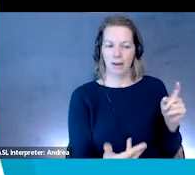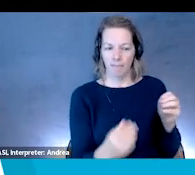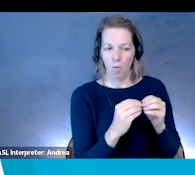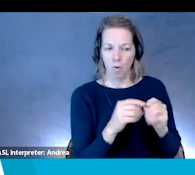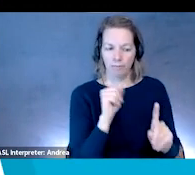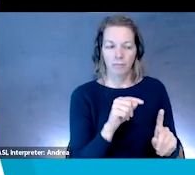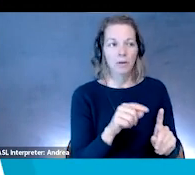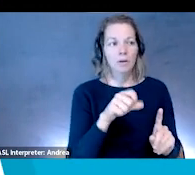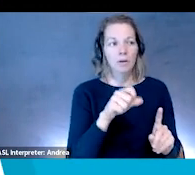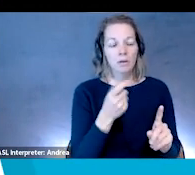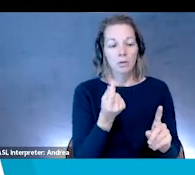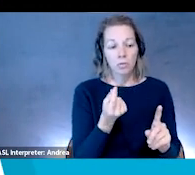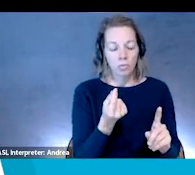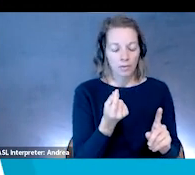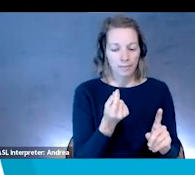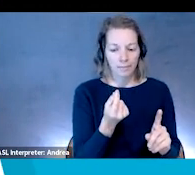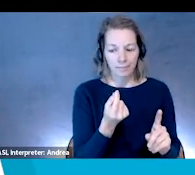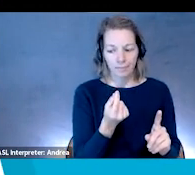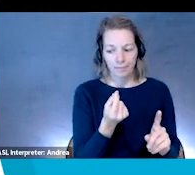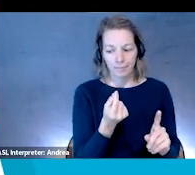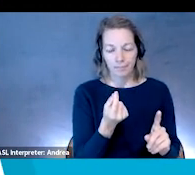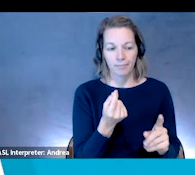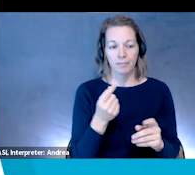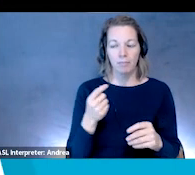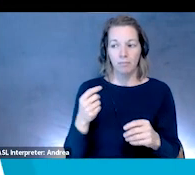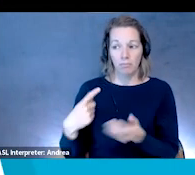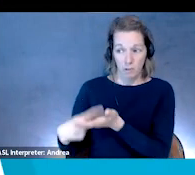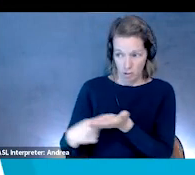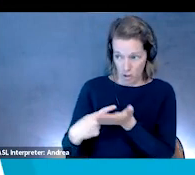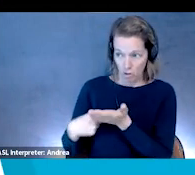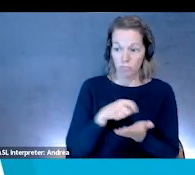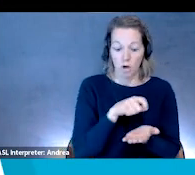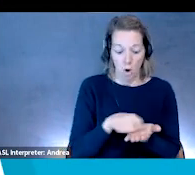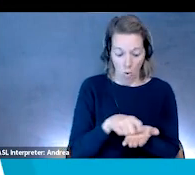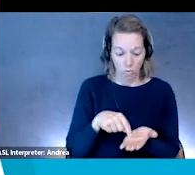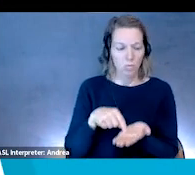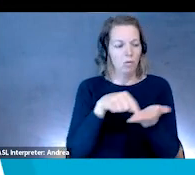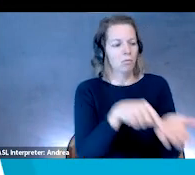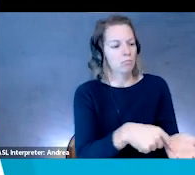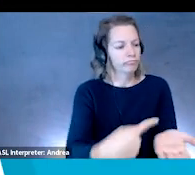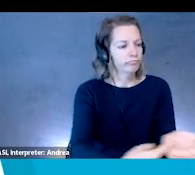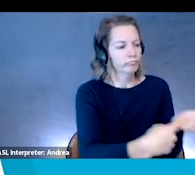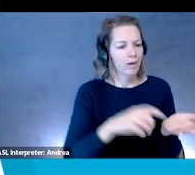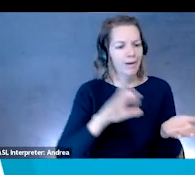INFORMATION ON THE SPOT AND GIVE YOU OTHER INFORMATION ON THE SPOT. WHAT IS